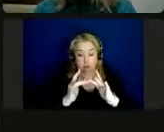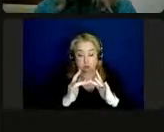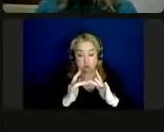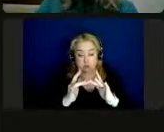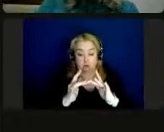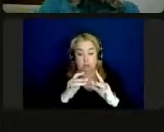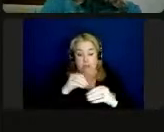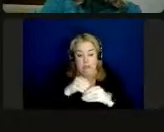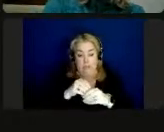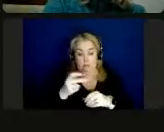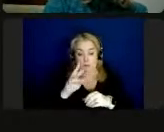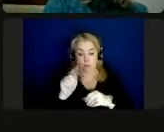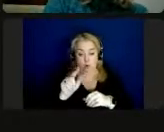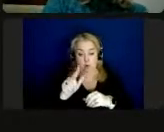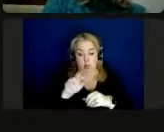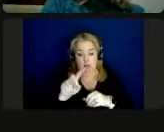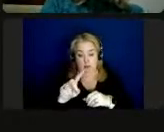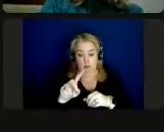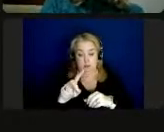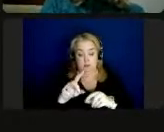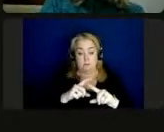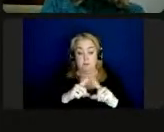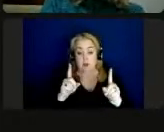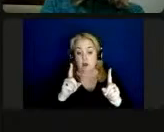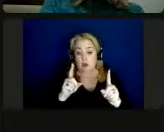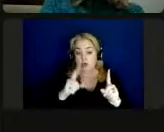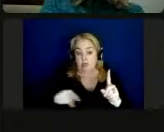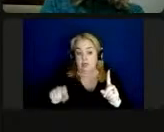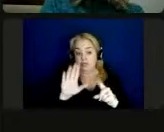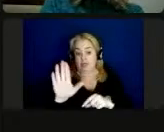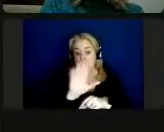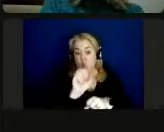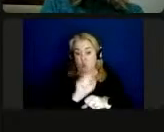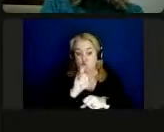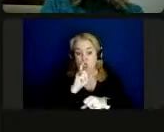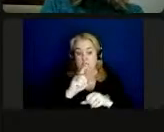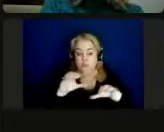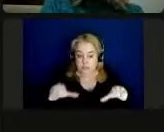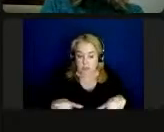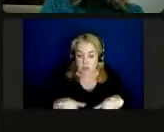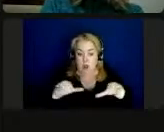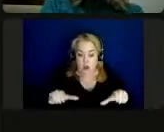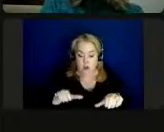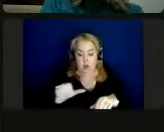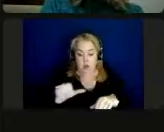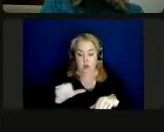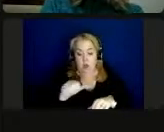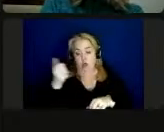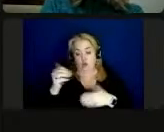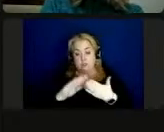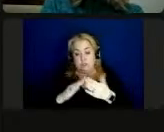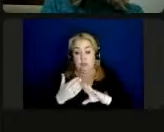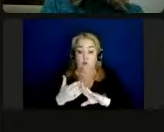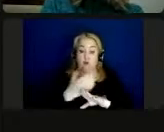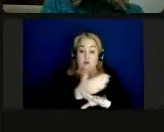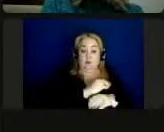RUBBING ALL THESE OTHER COMMUNITIES THEY'RE NOW WORKING